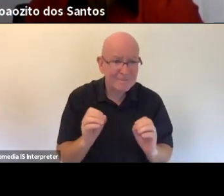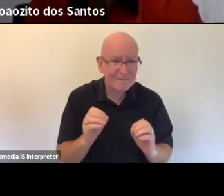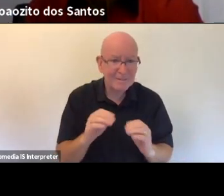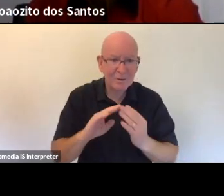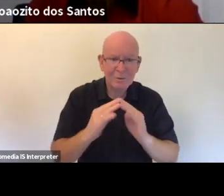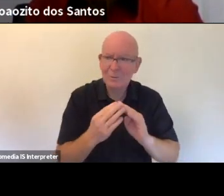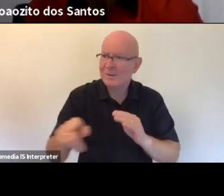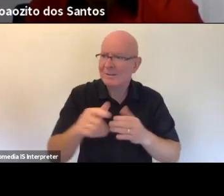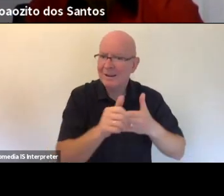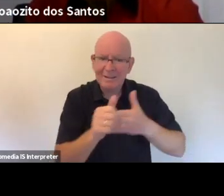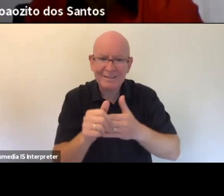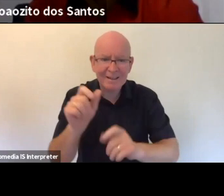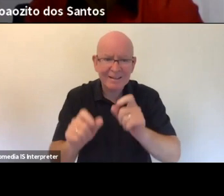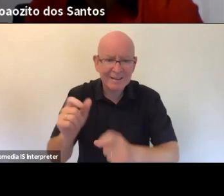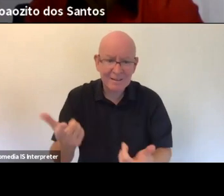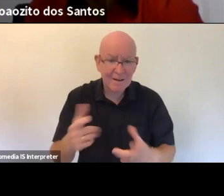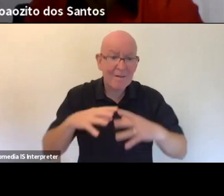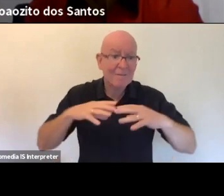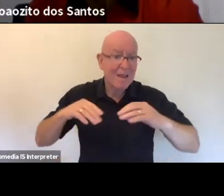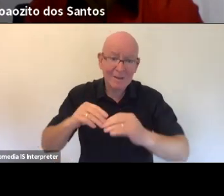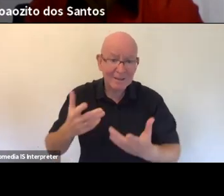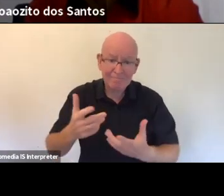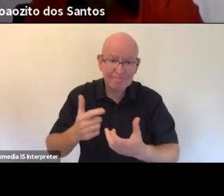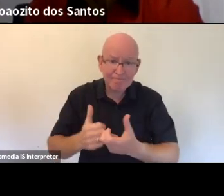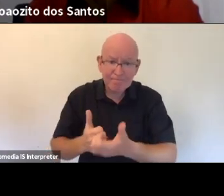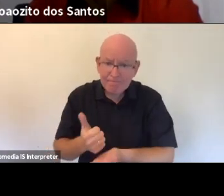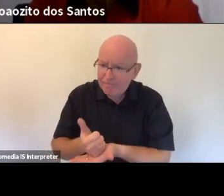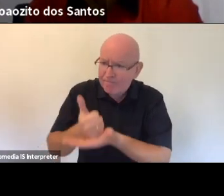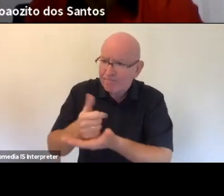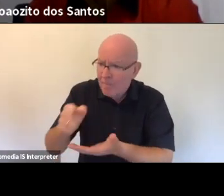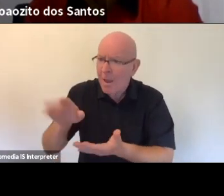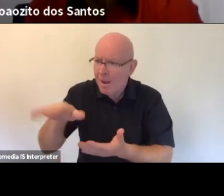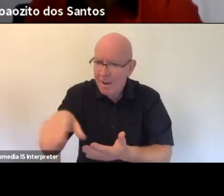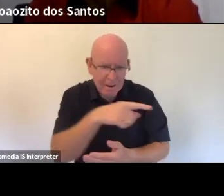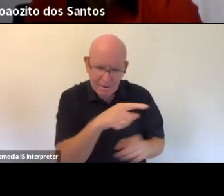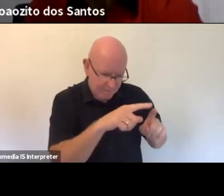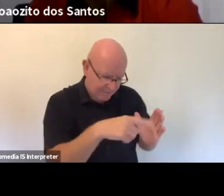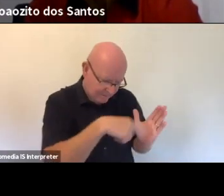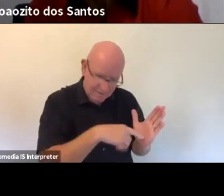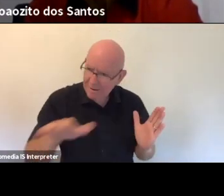they register them to get higher benefits but they don’t sell…